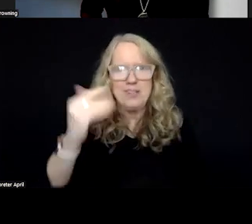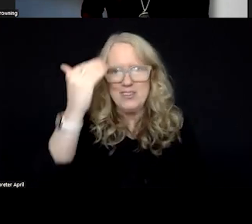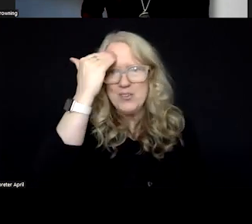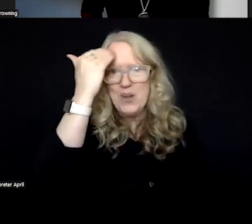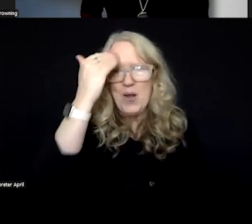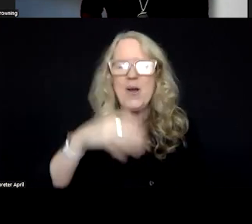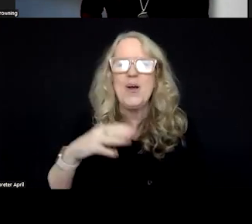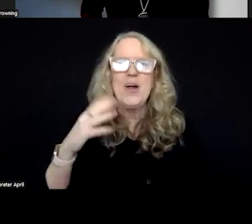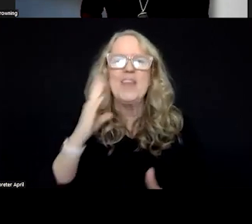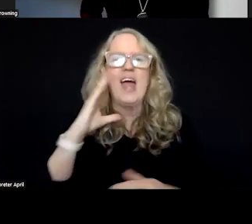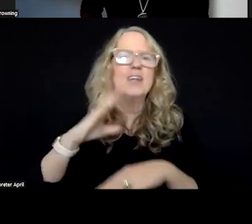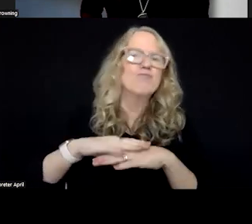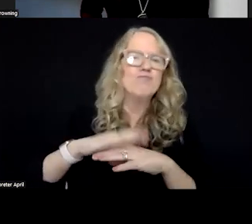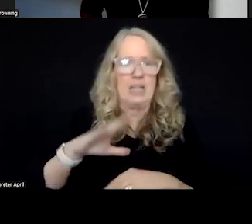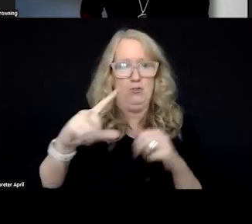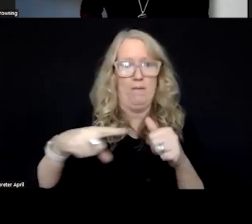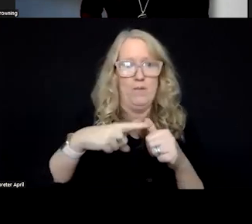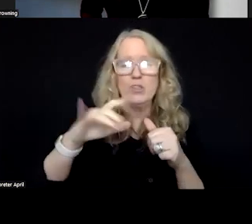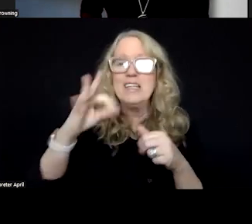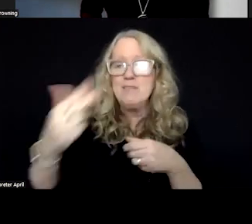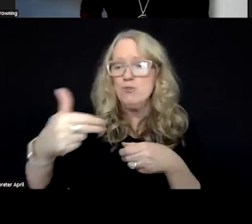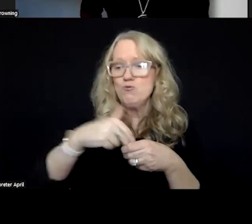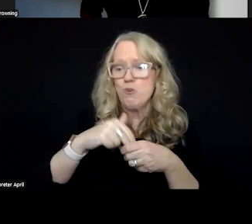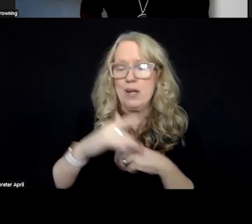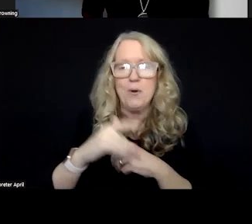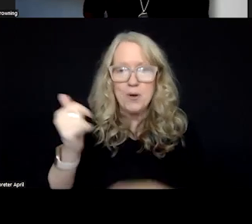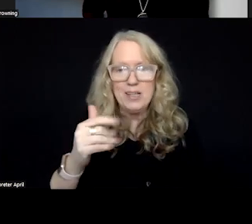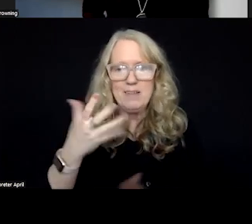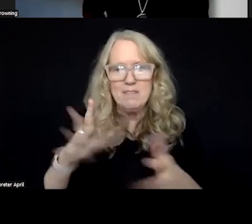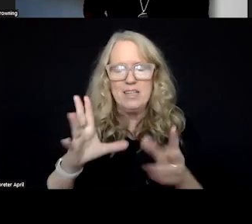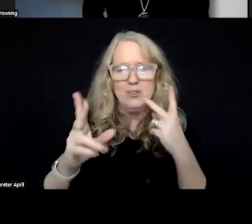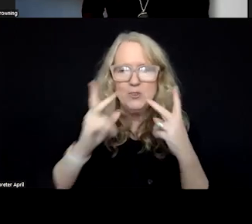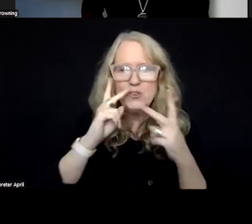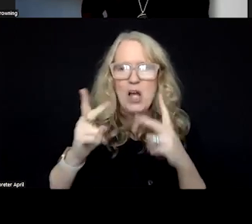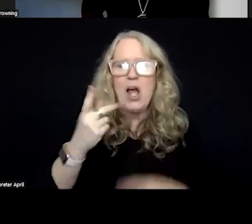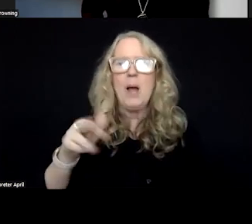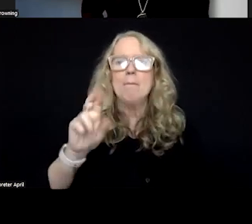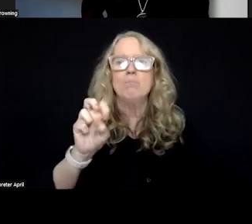RADAR. THE FIRST ONE, YOU GOT A PREVIEW OF THIS QUESTION IF YOU